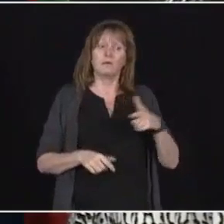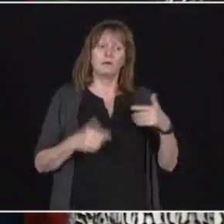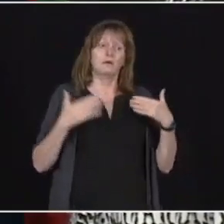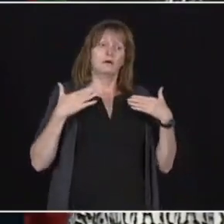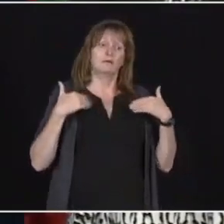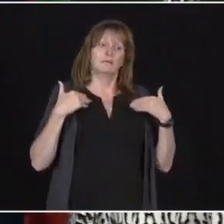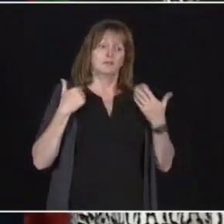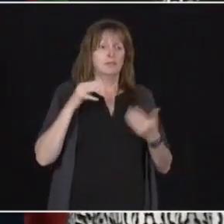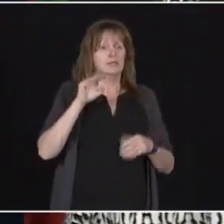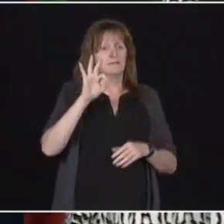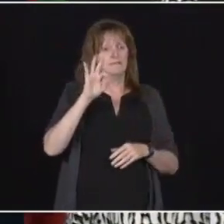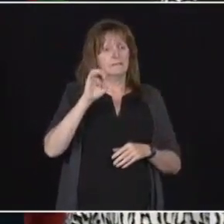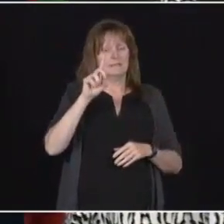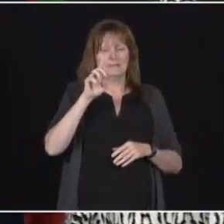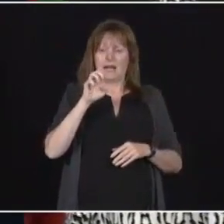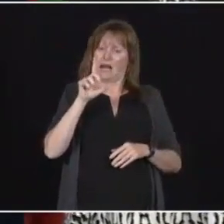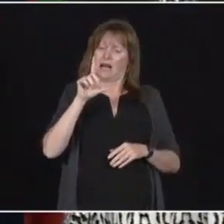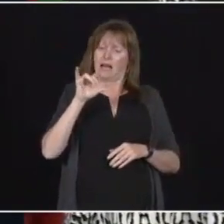Thank you, premier and good afternoon.